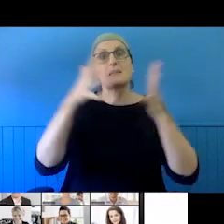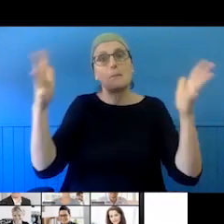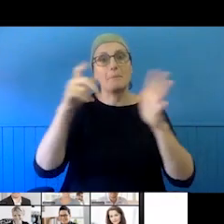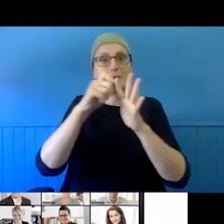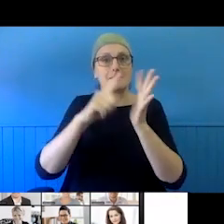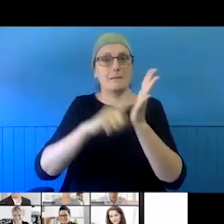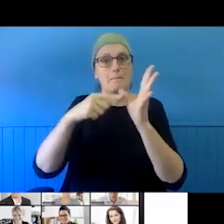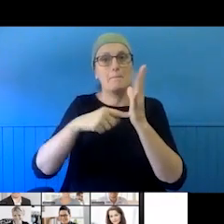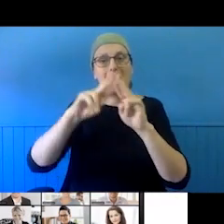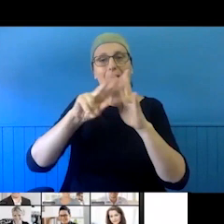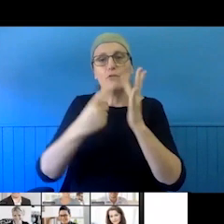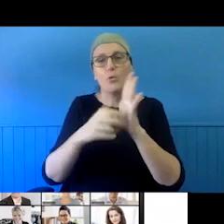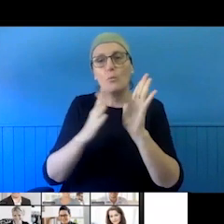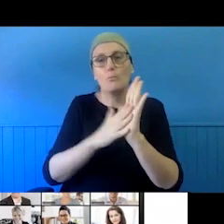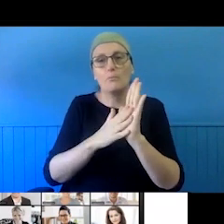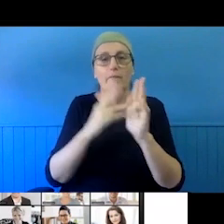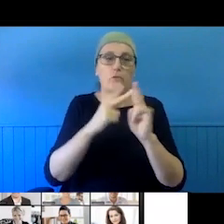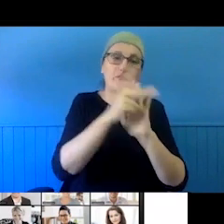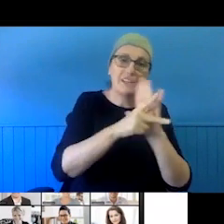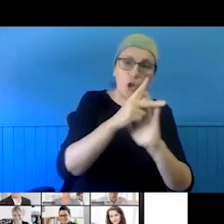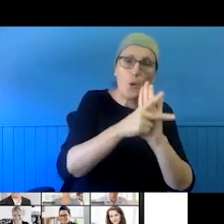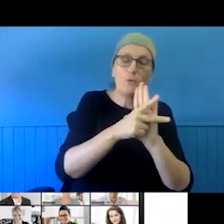It's in there because obviously, you know, you can pin things like